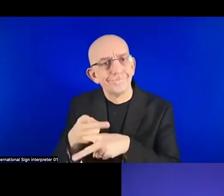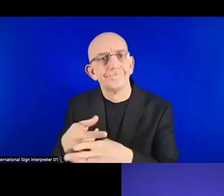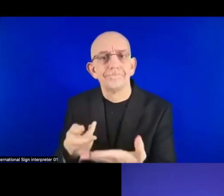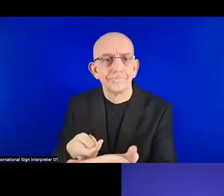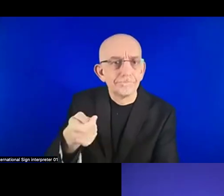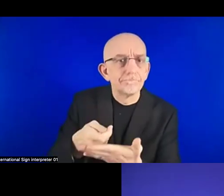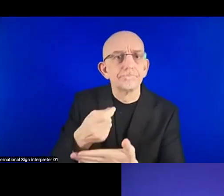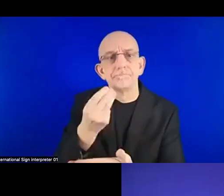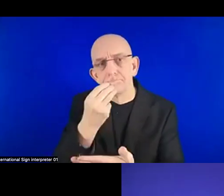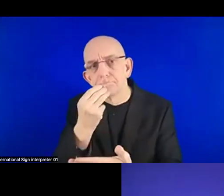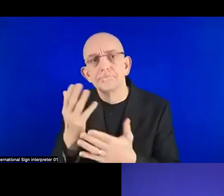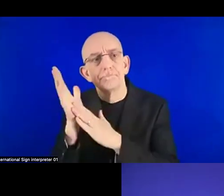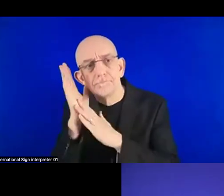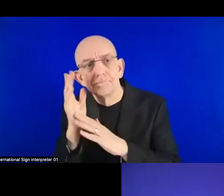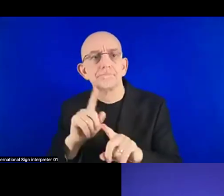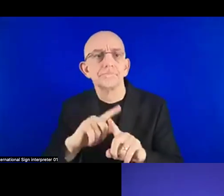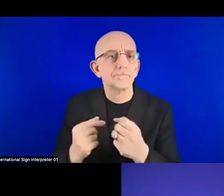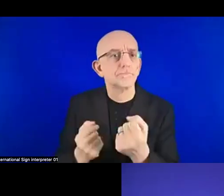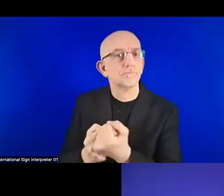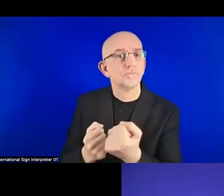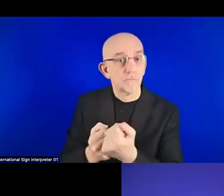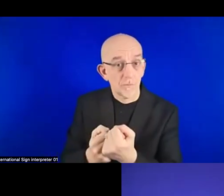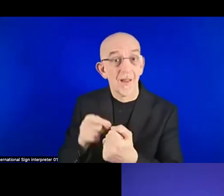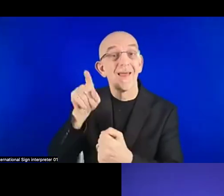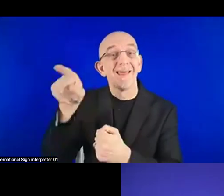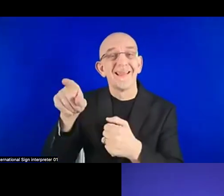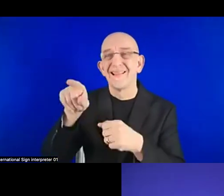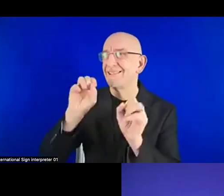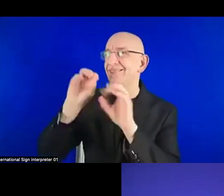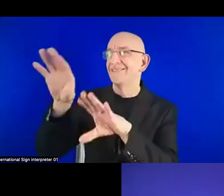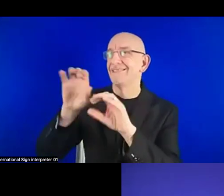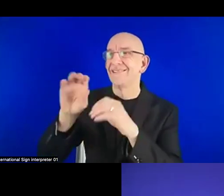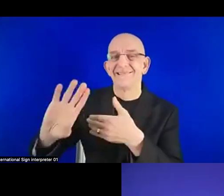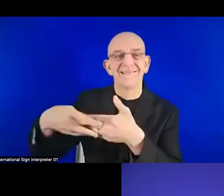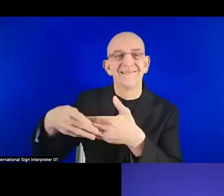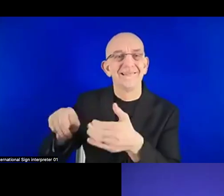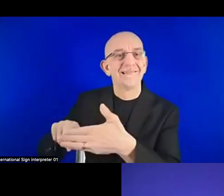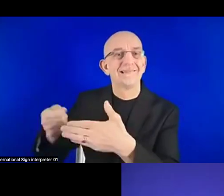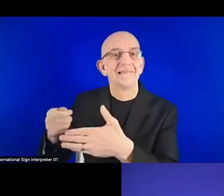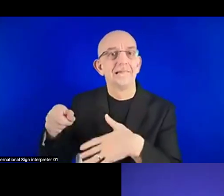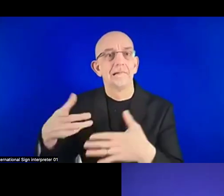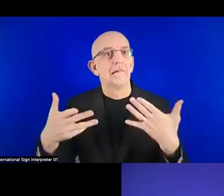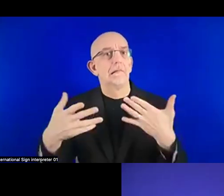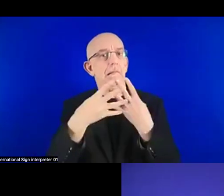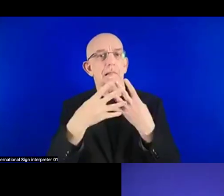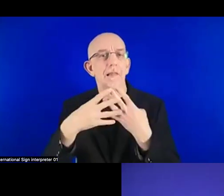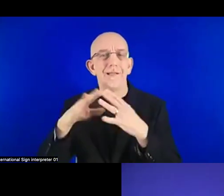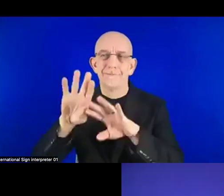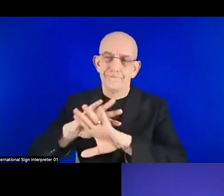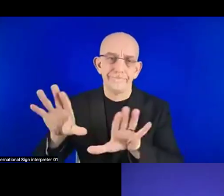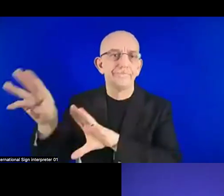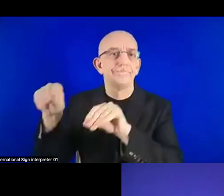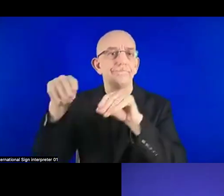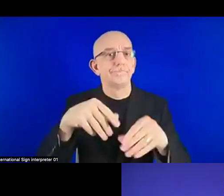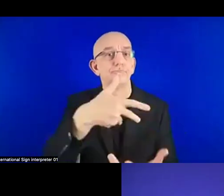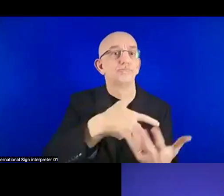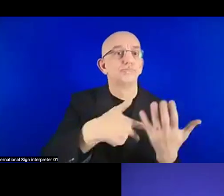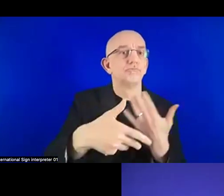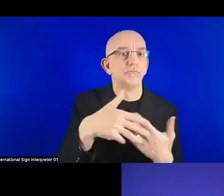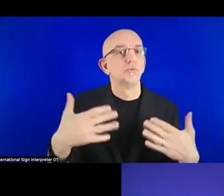also an important topic for our network. Humanitarian context, we have a project on